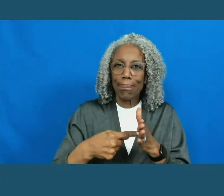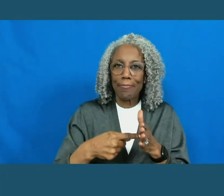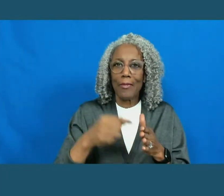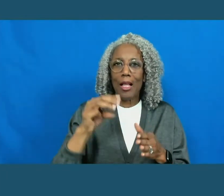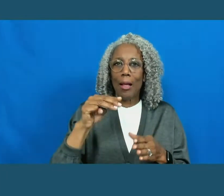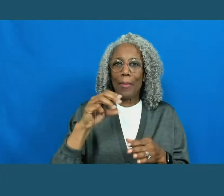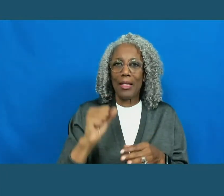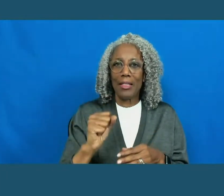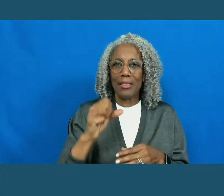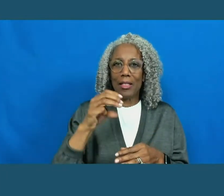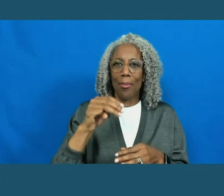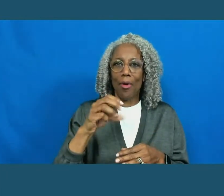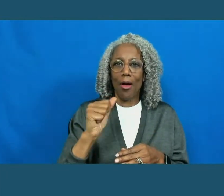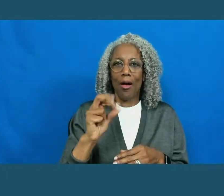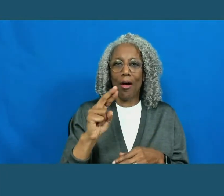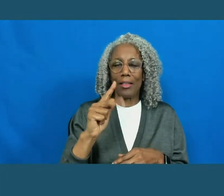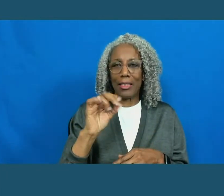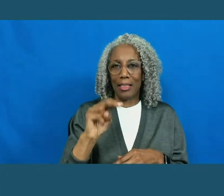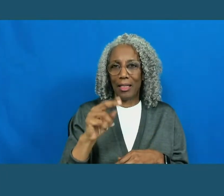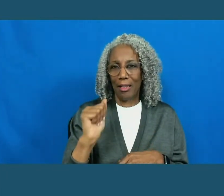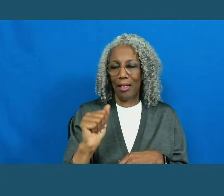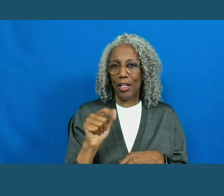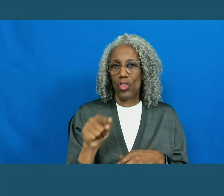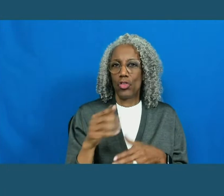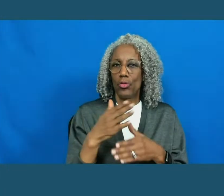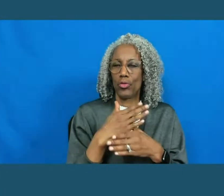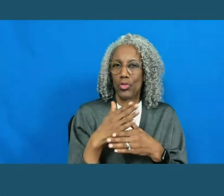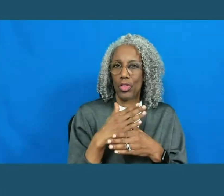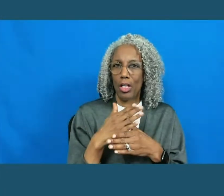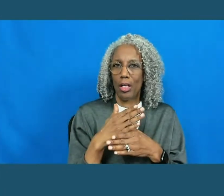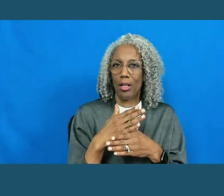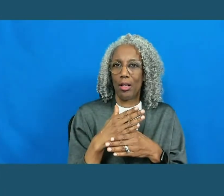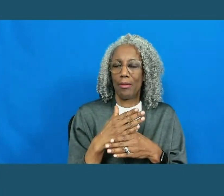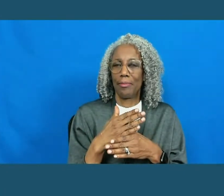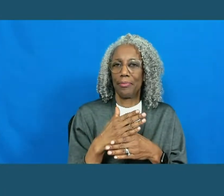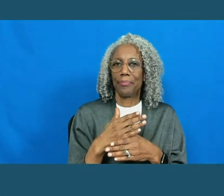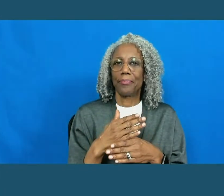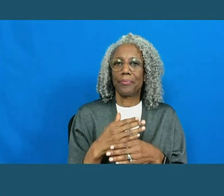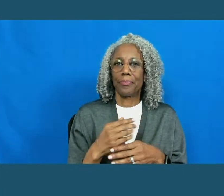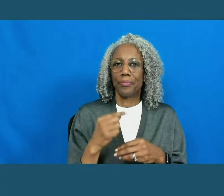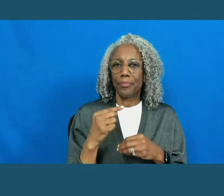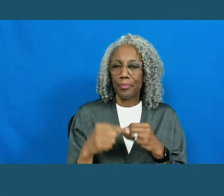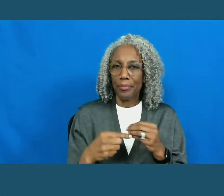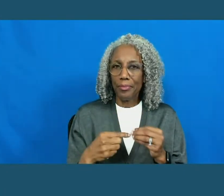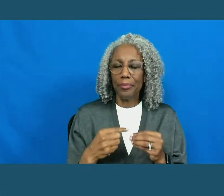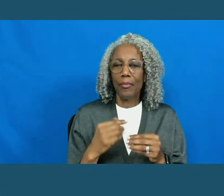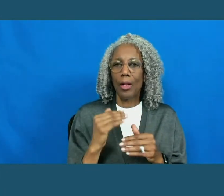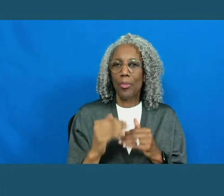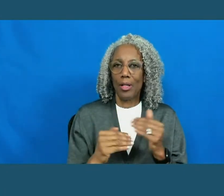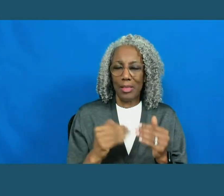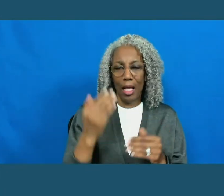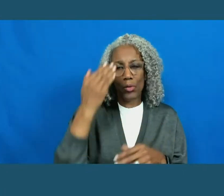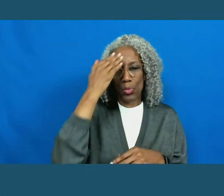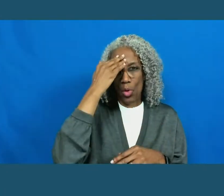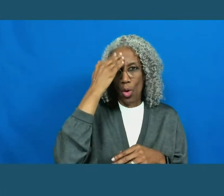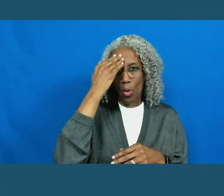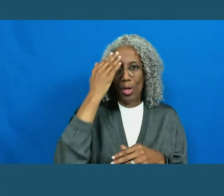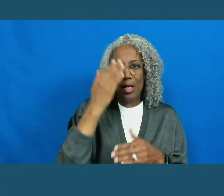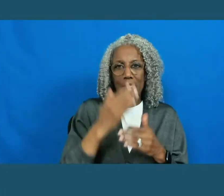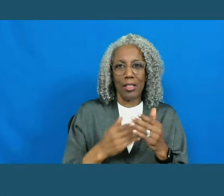is necessary work. Um Miss Martina, you know, as you were